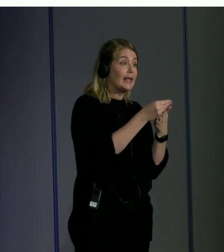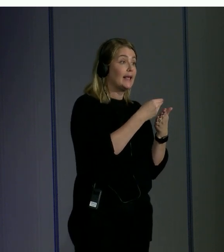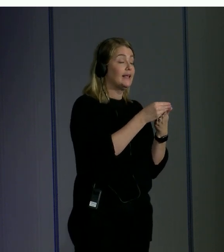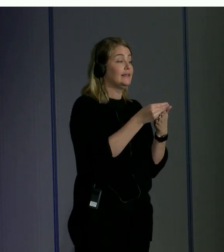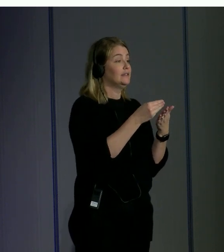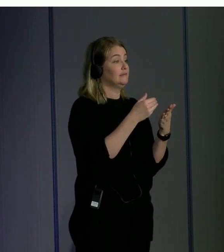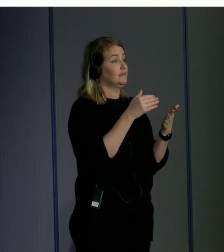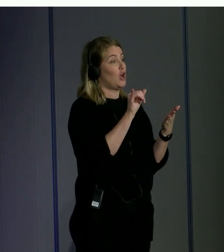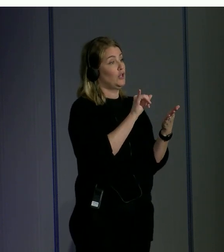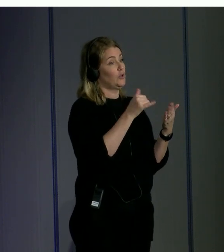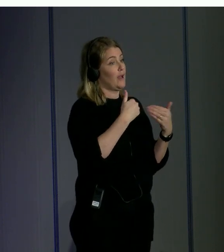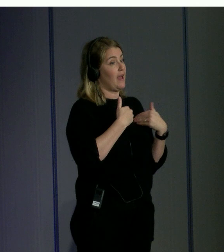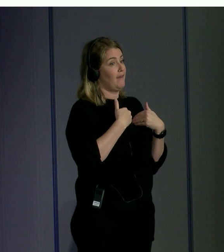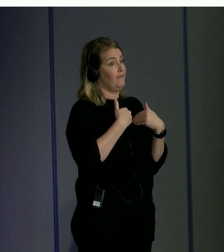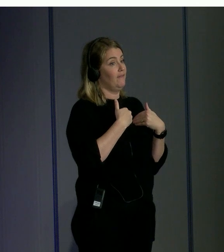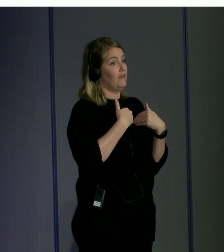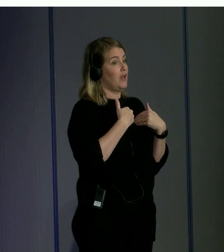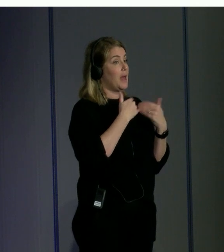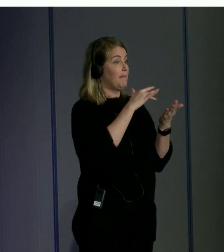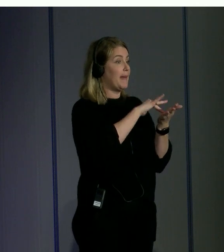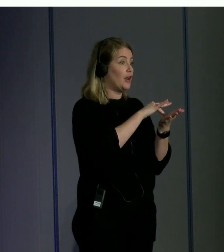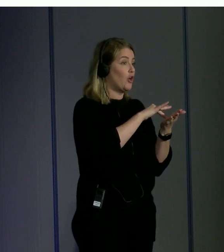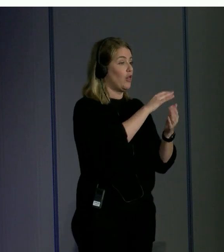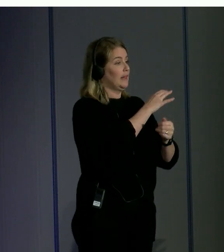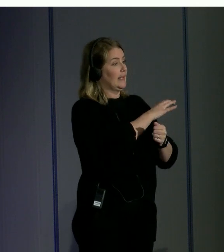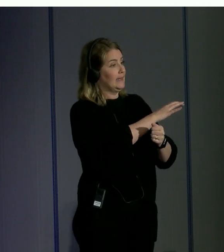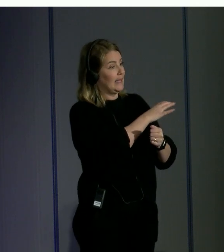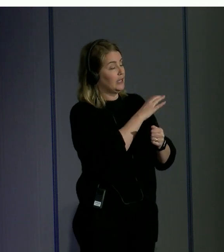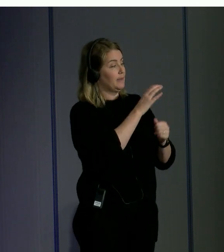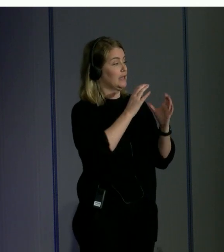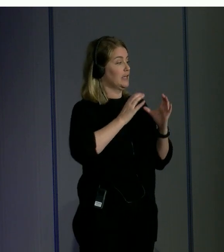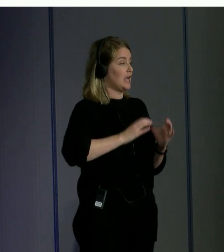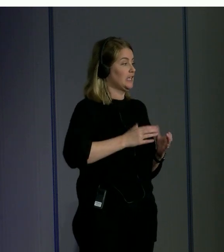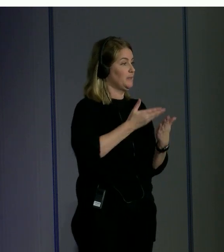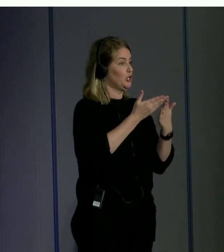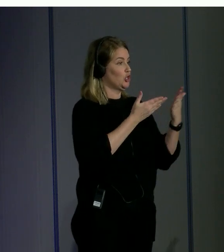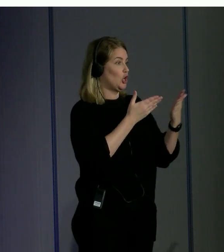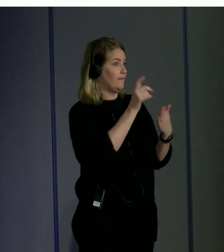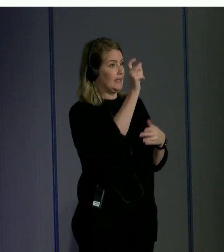But you also have one medical, and clinic, and customer service, and bestsellers and